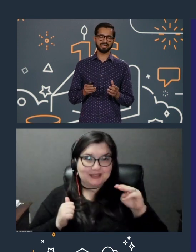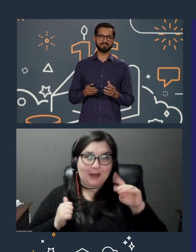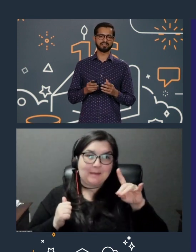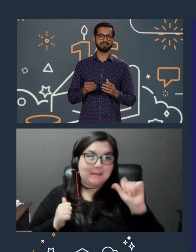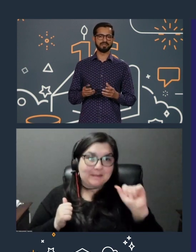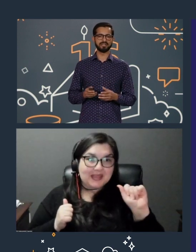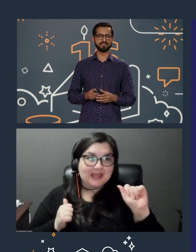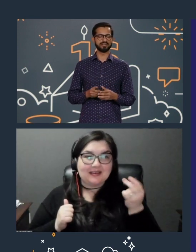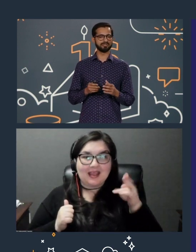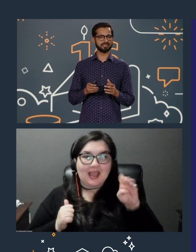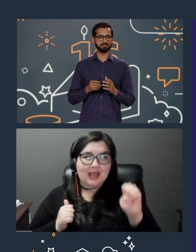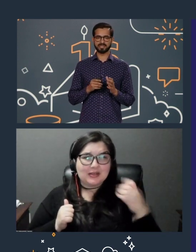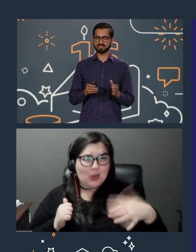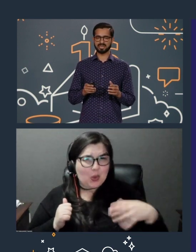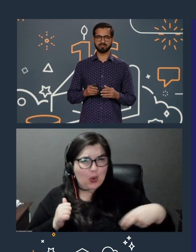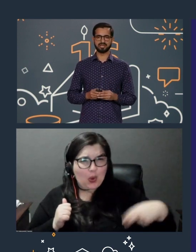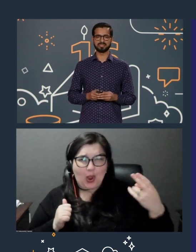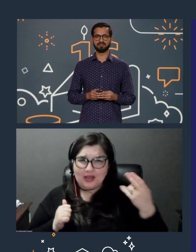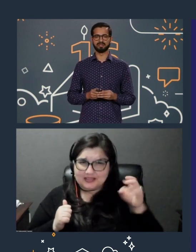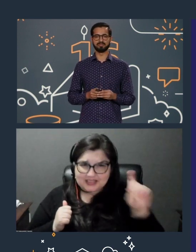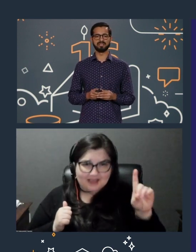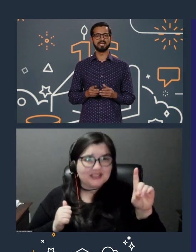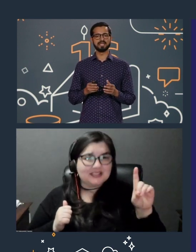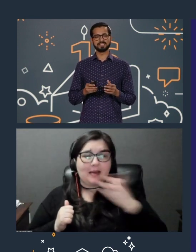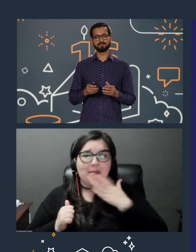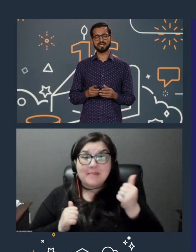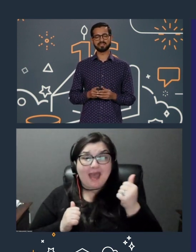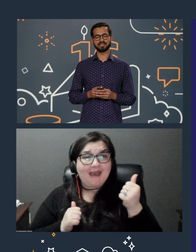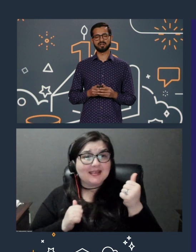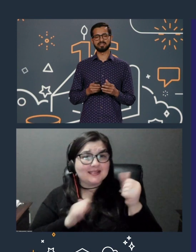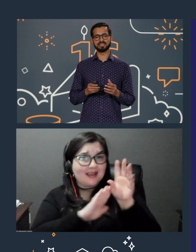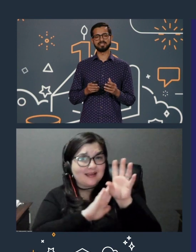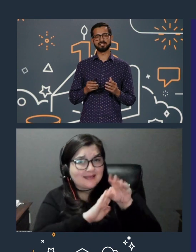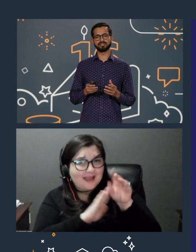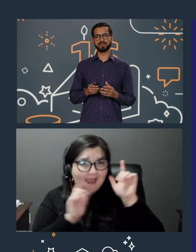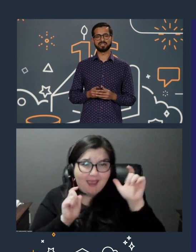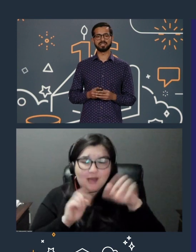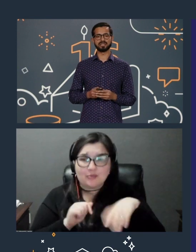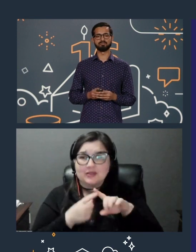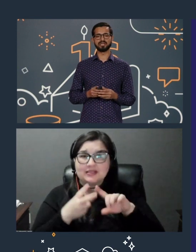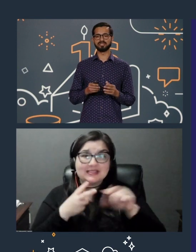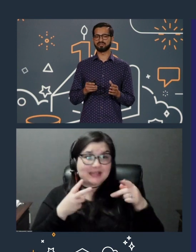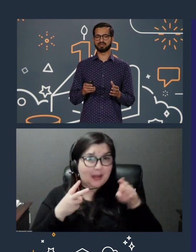definition videos using the best cameras available, space technology and geospatial companies,